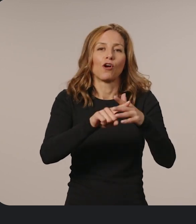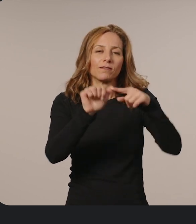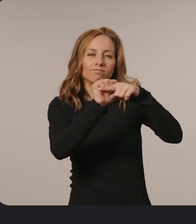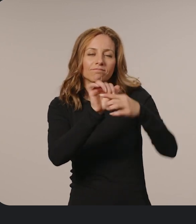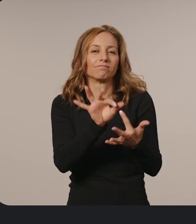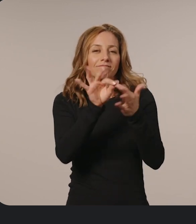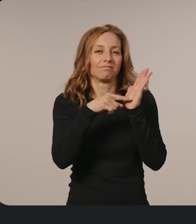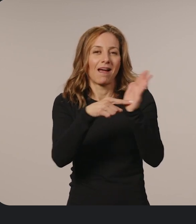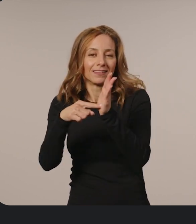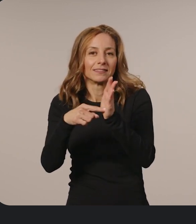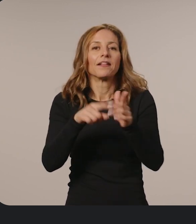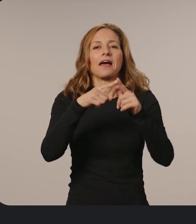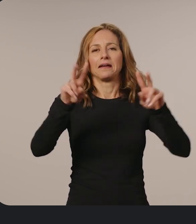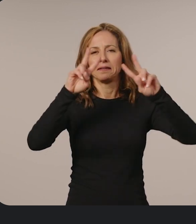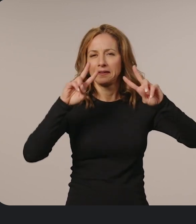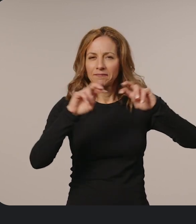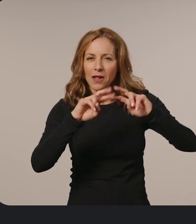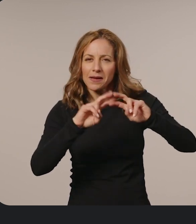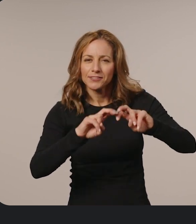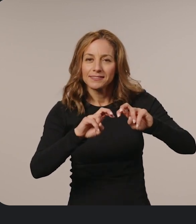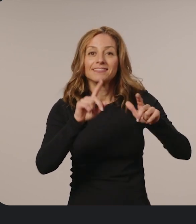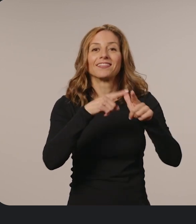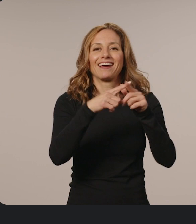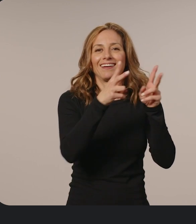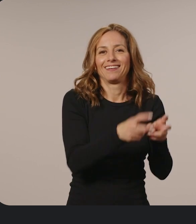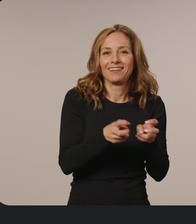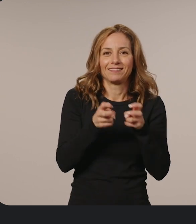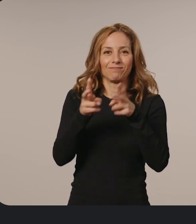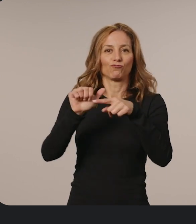to start training custom models, followed by evaluation,